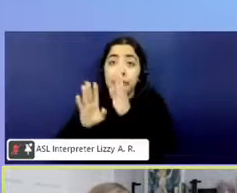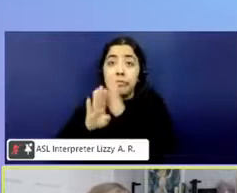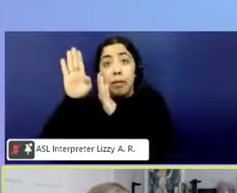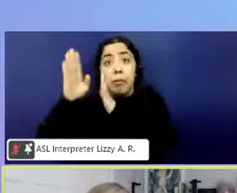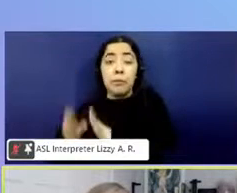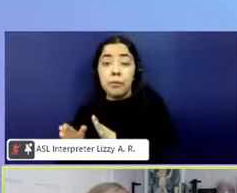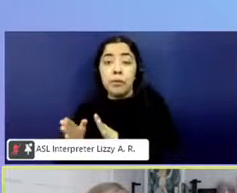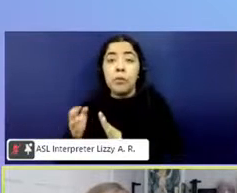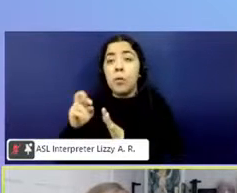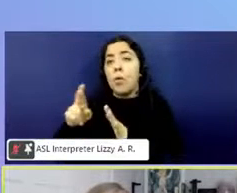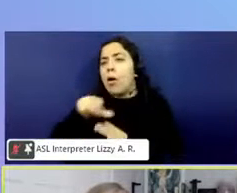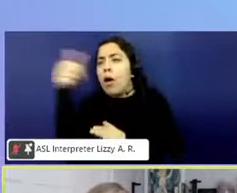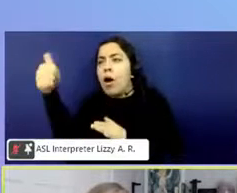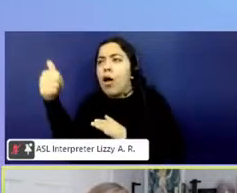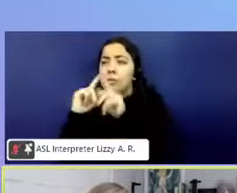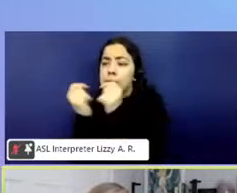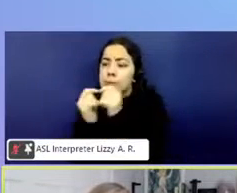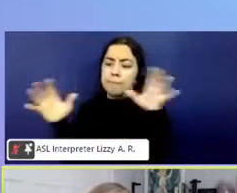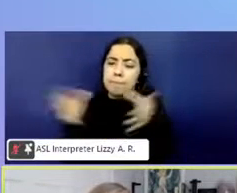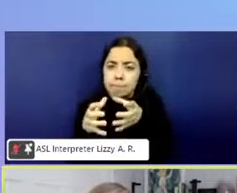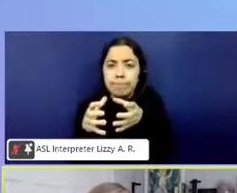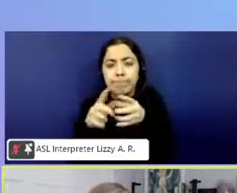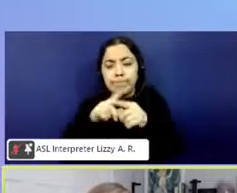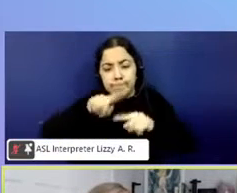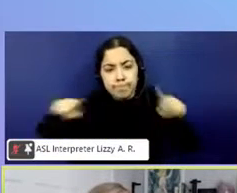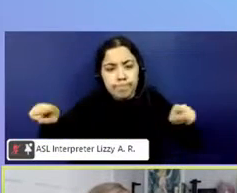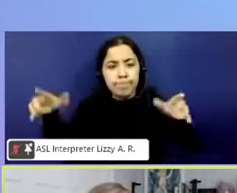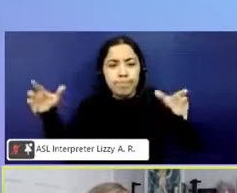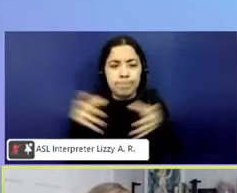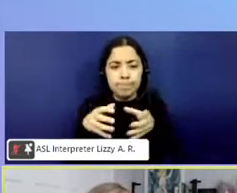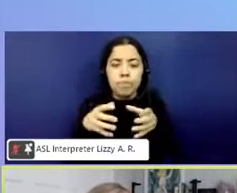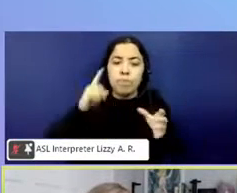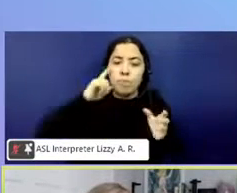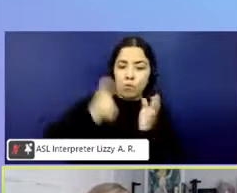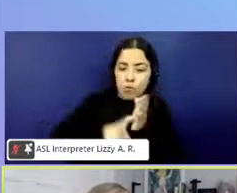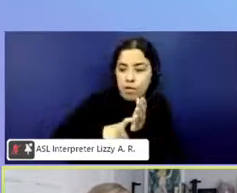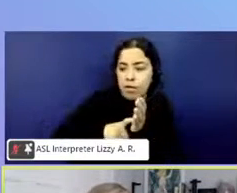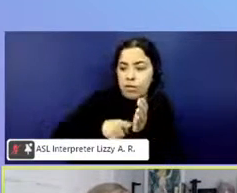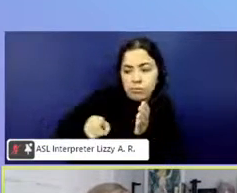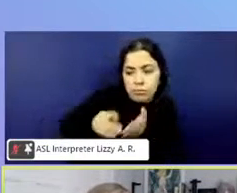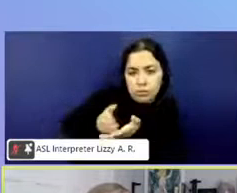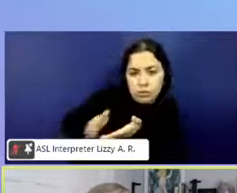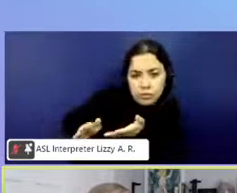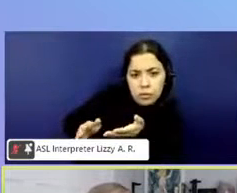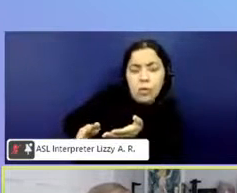recognize exclusion learn from diversity and solve for one and extend to many